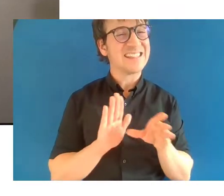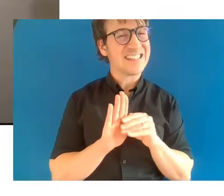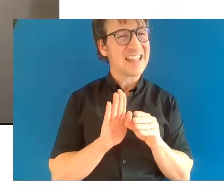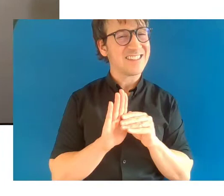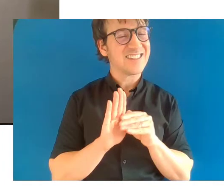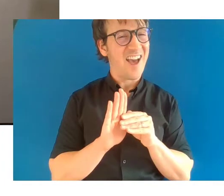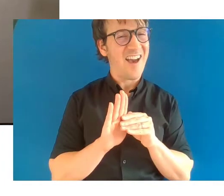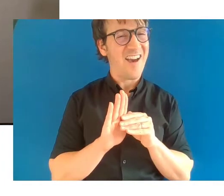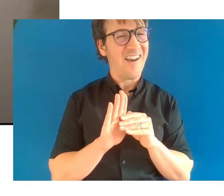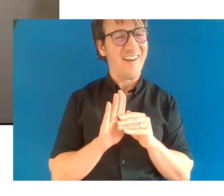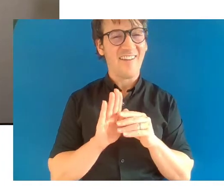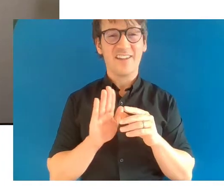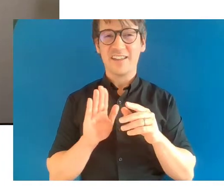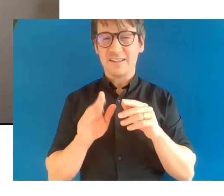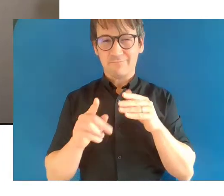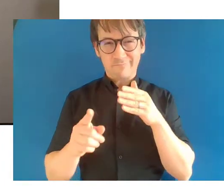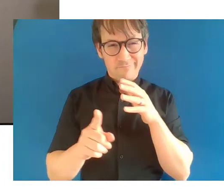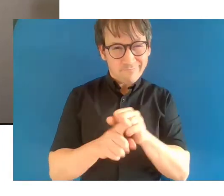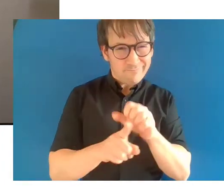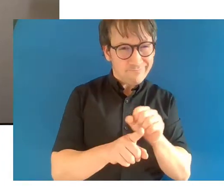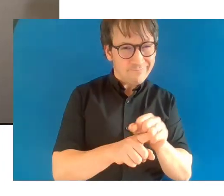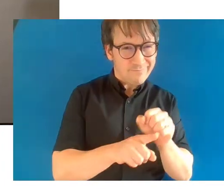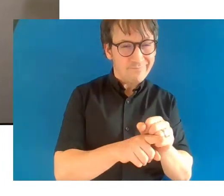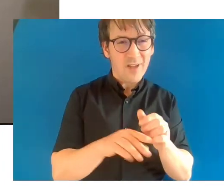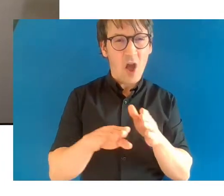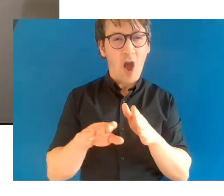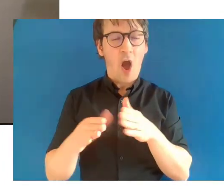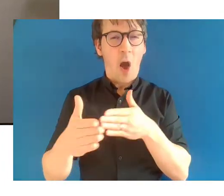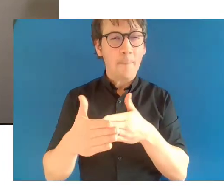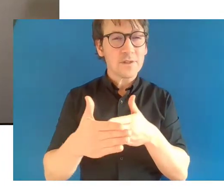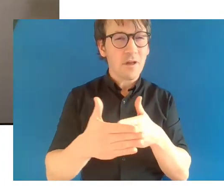It’s using sensors that can detect obstacles.